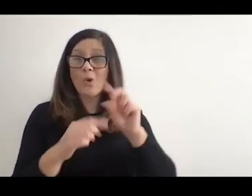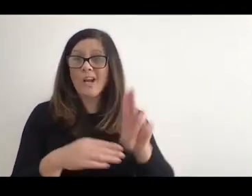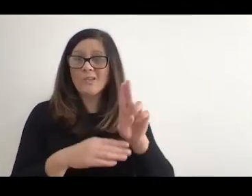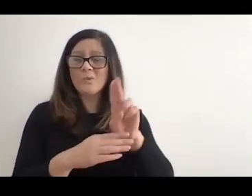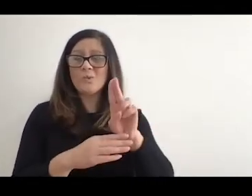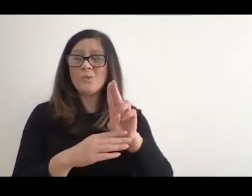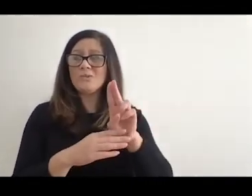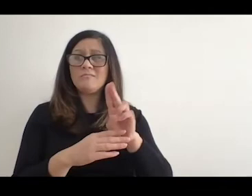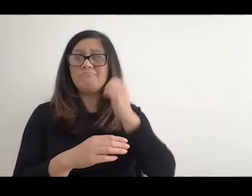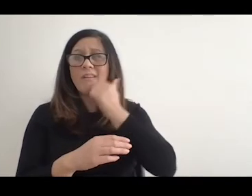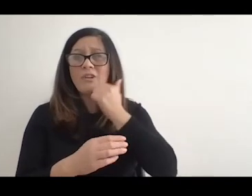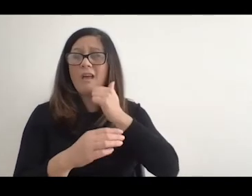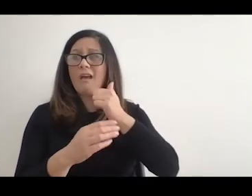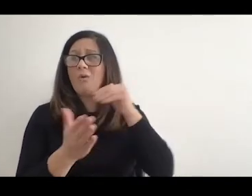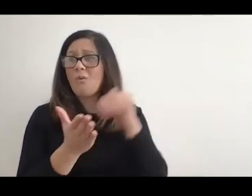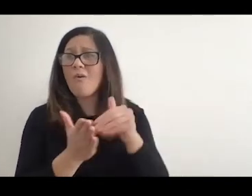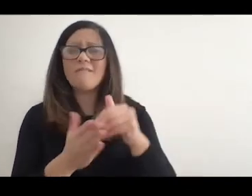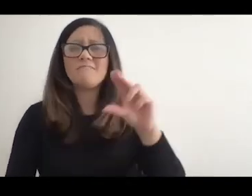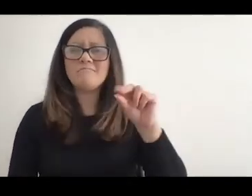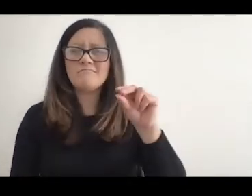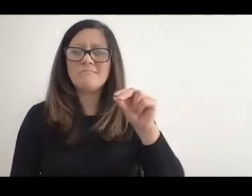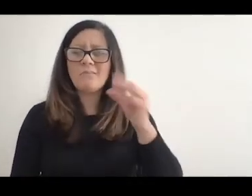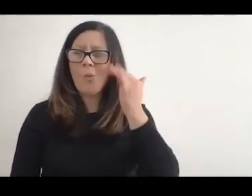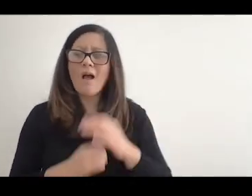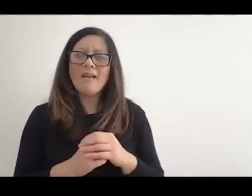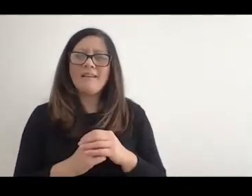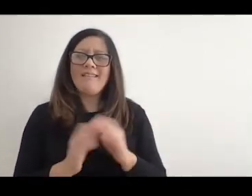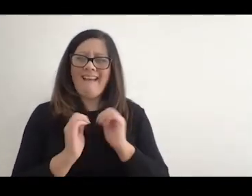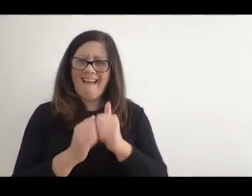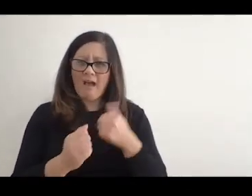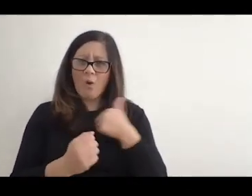Because here's the way that I see it. The way that we approach disability